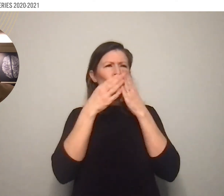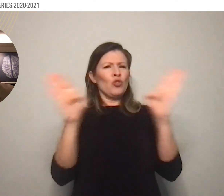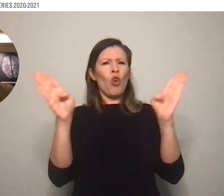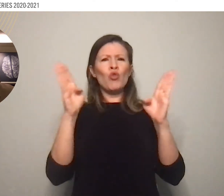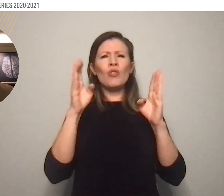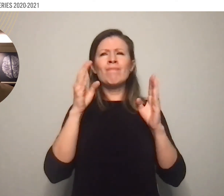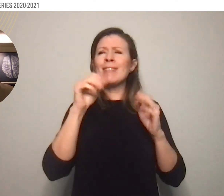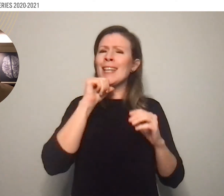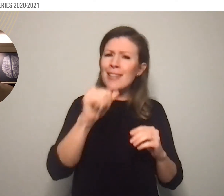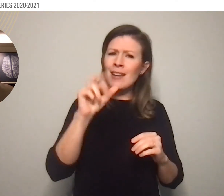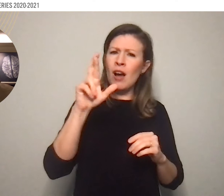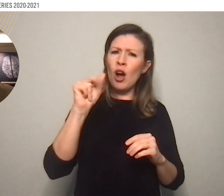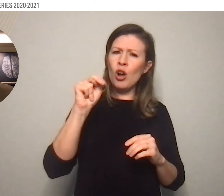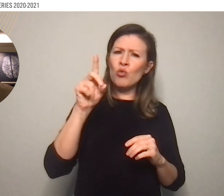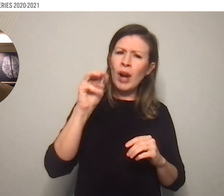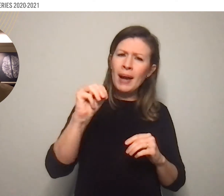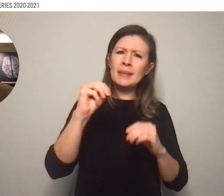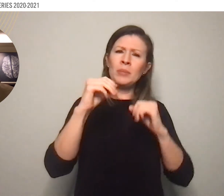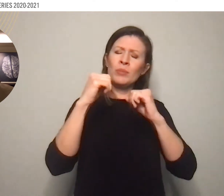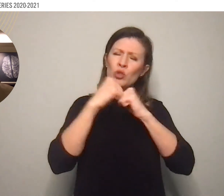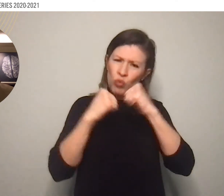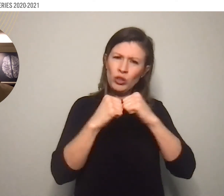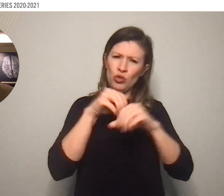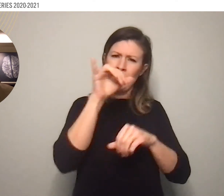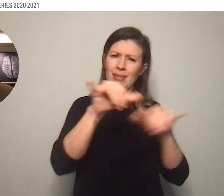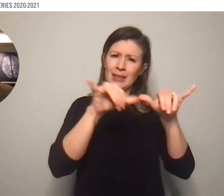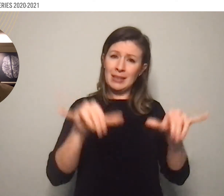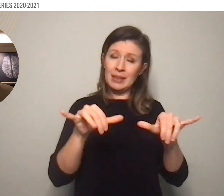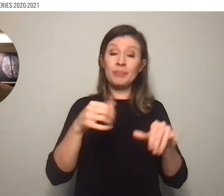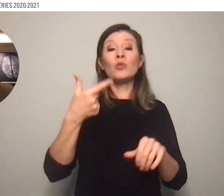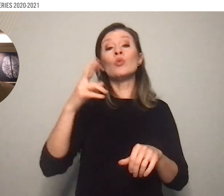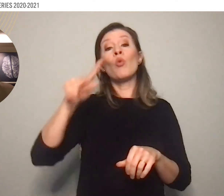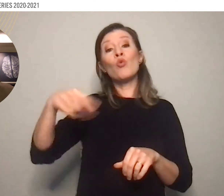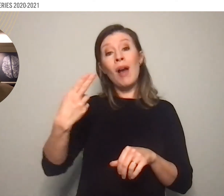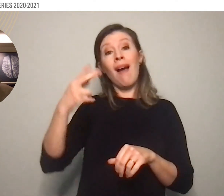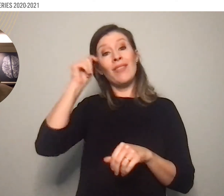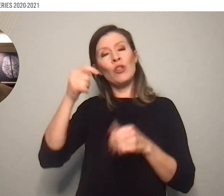random structure or non-random structure in the system. So graph theory tries to quantify that